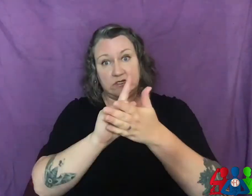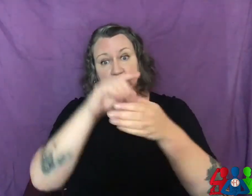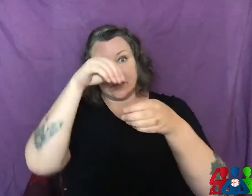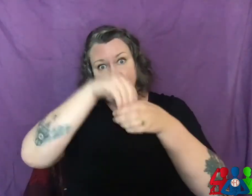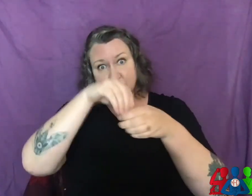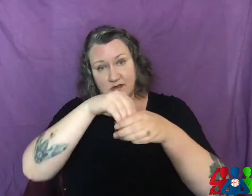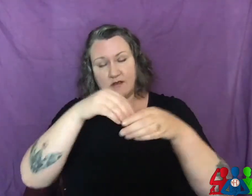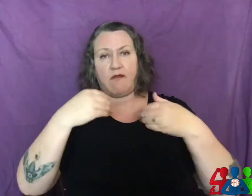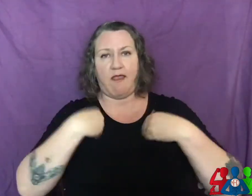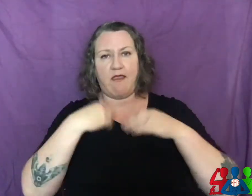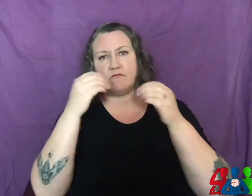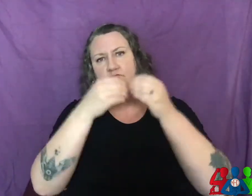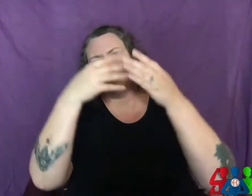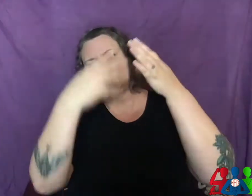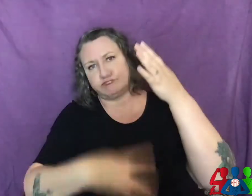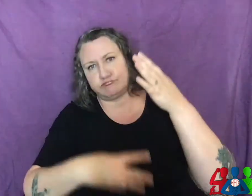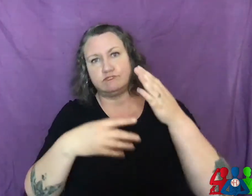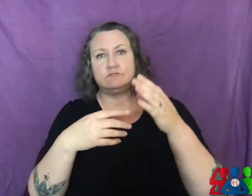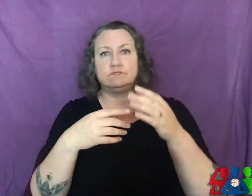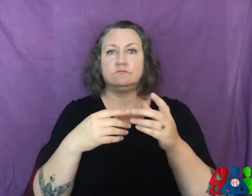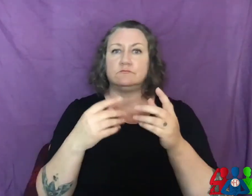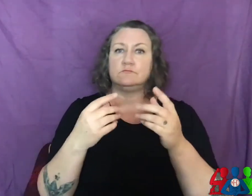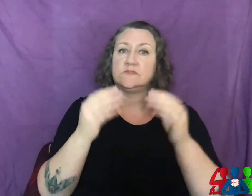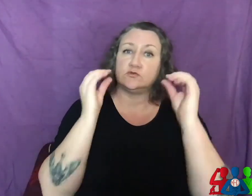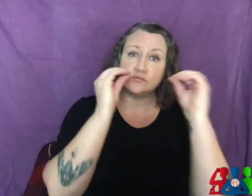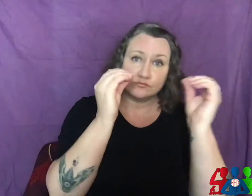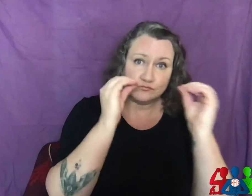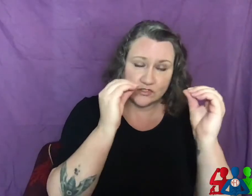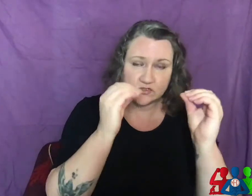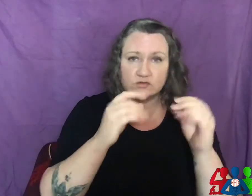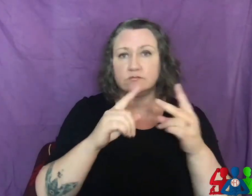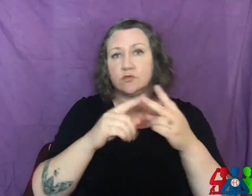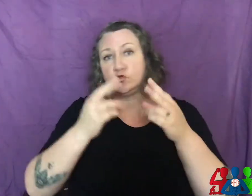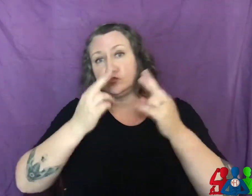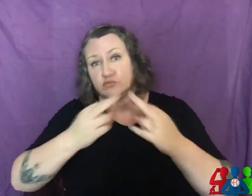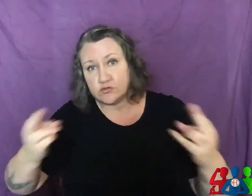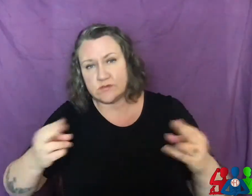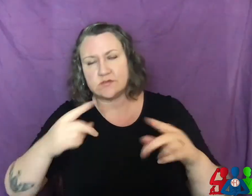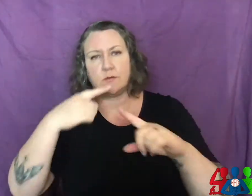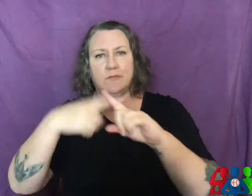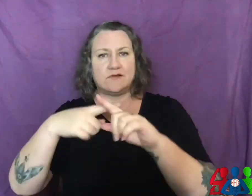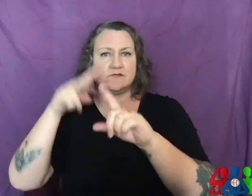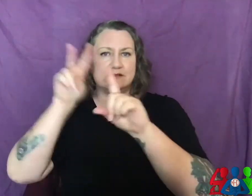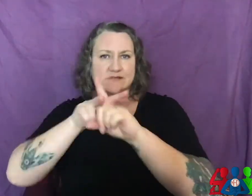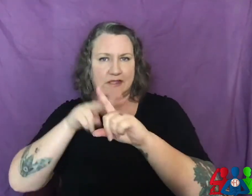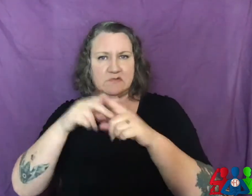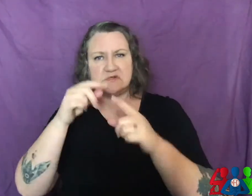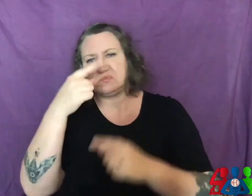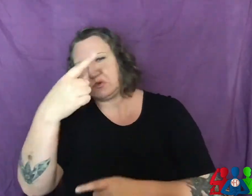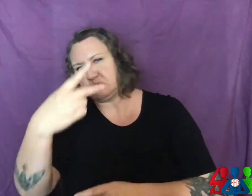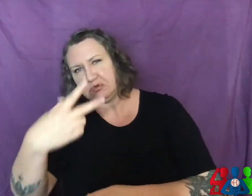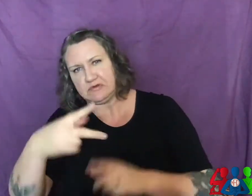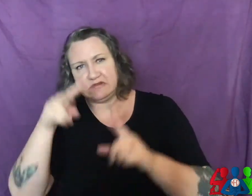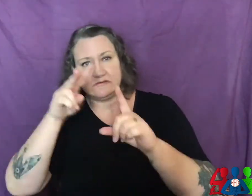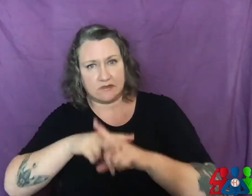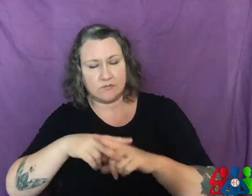organized by week. Inside each week's folder is a series of lessons, instruction, resources,